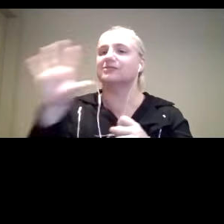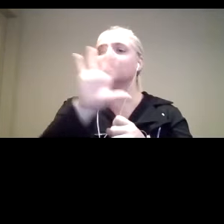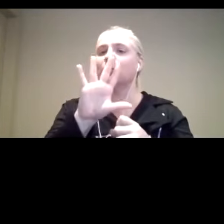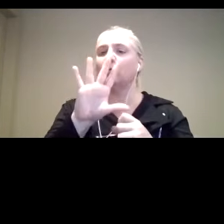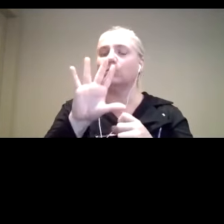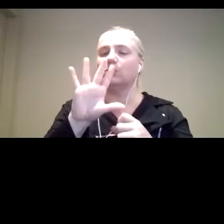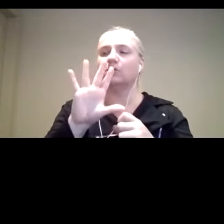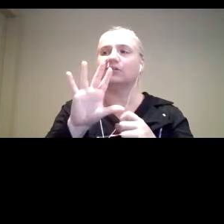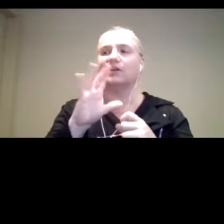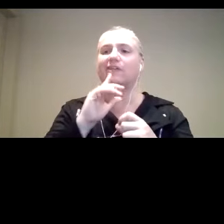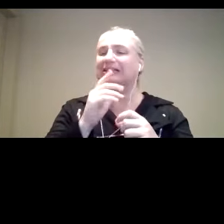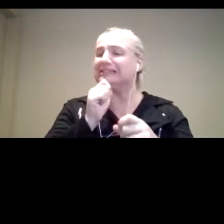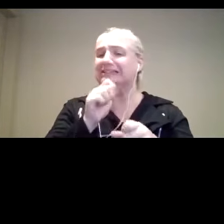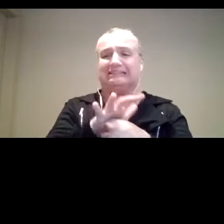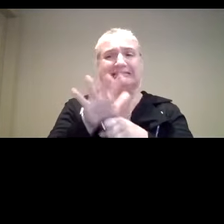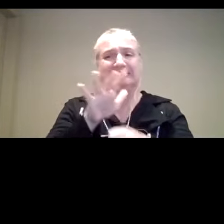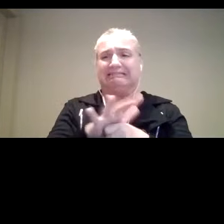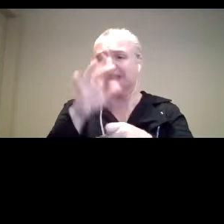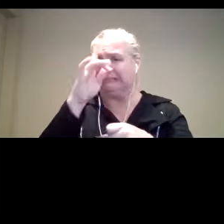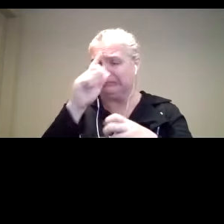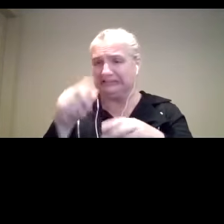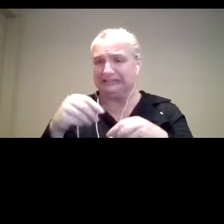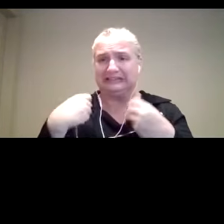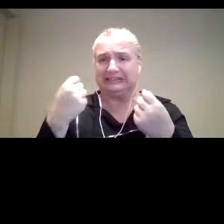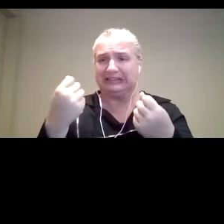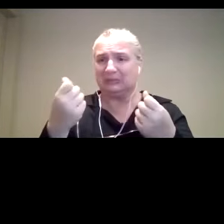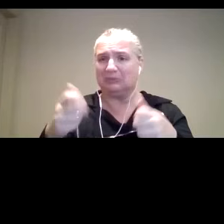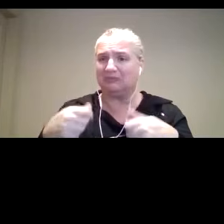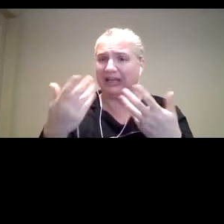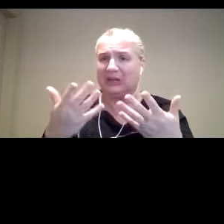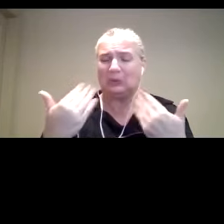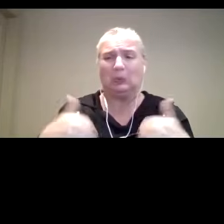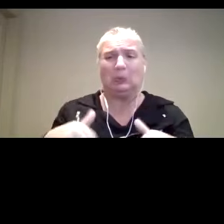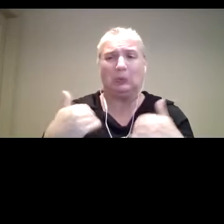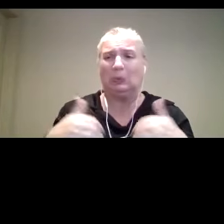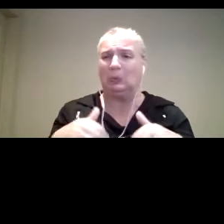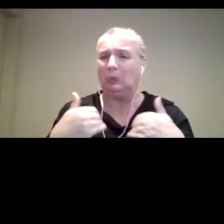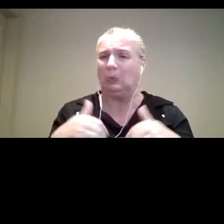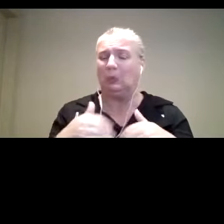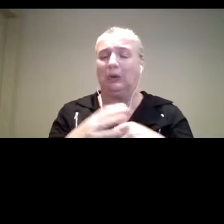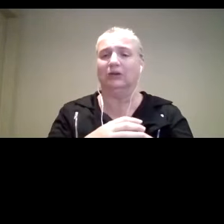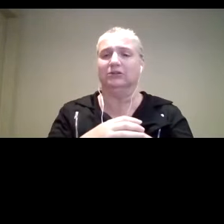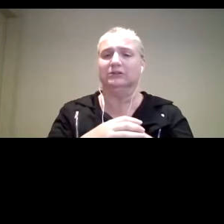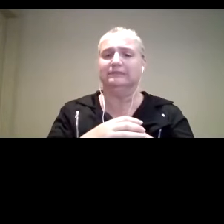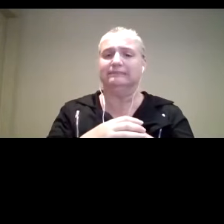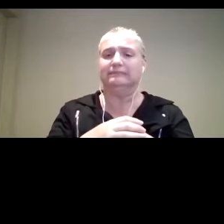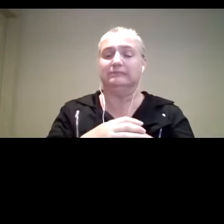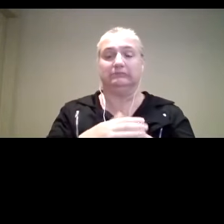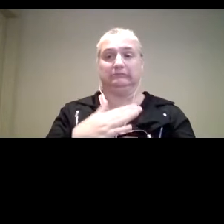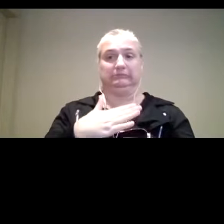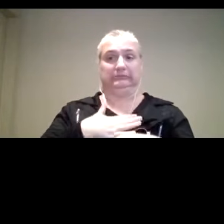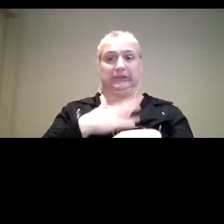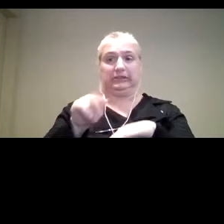we have a shortage of mental health providers big time. That comes from my National Association